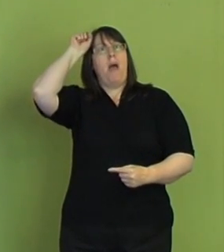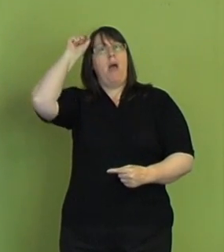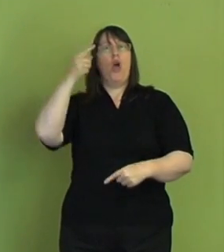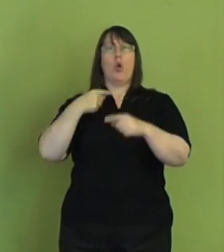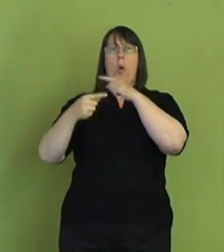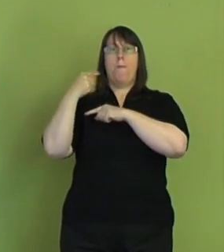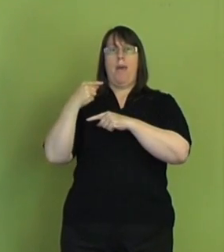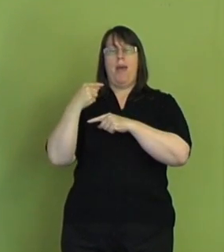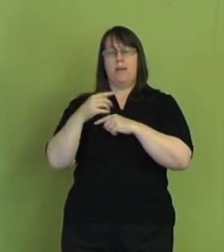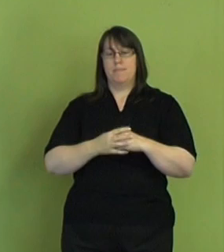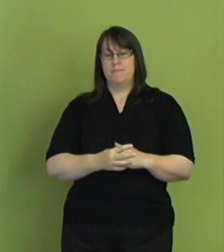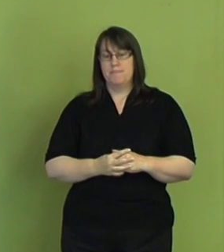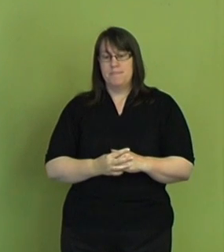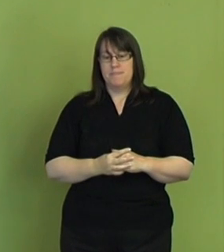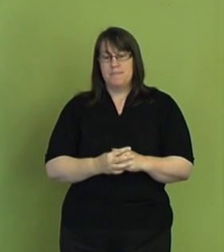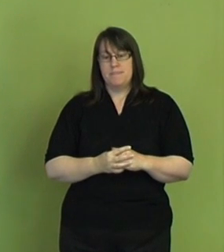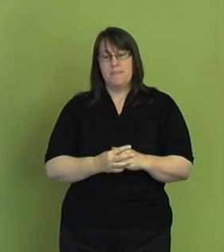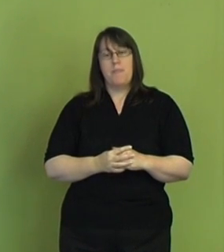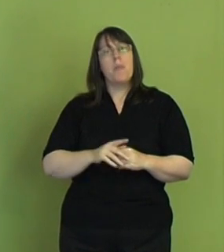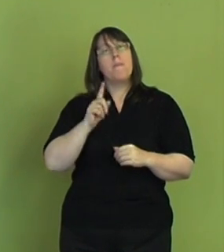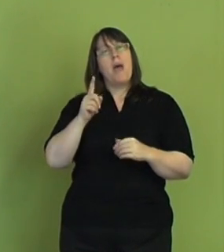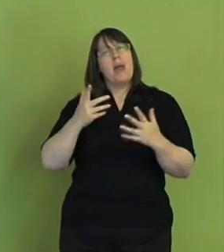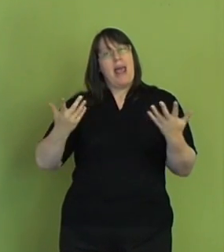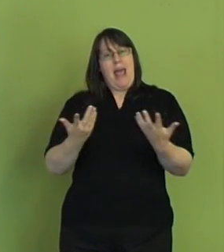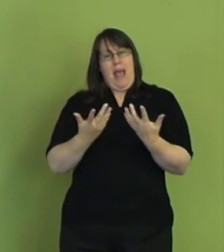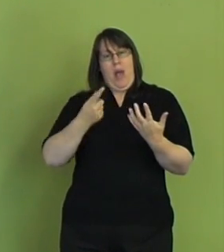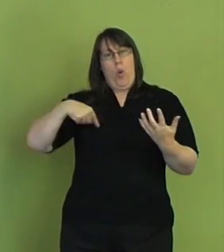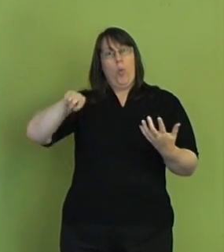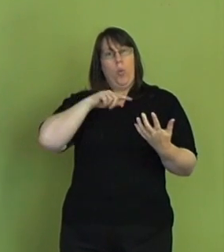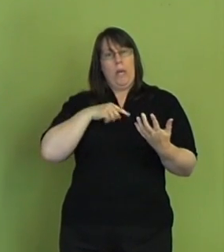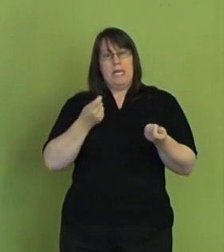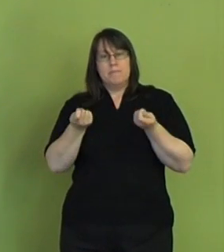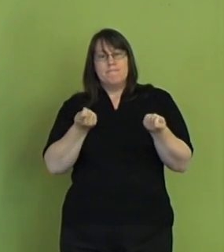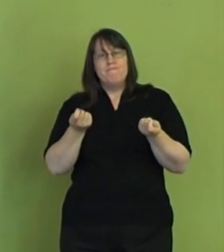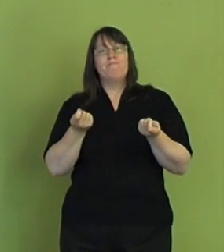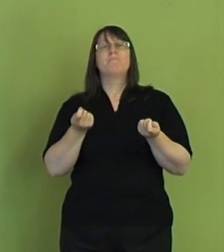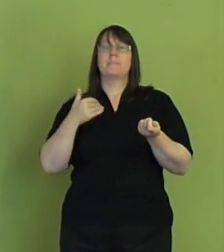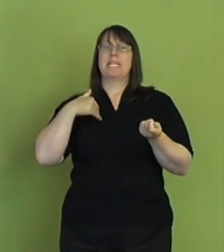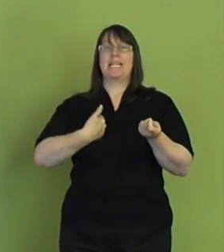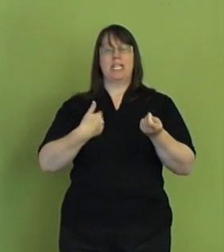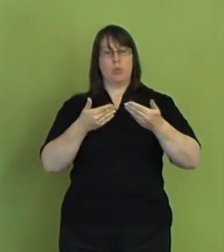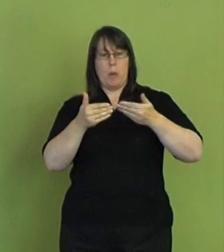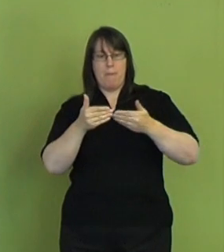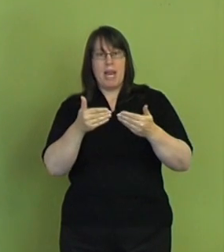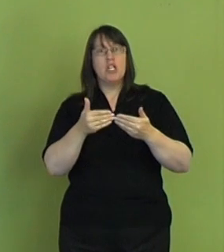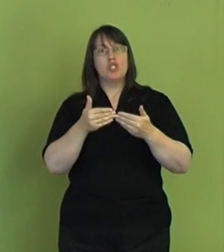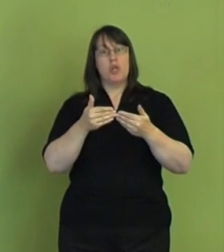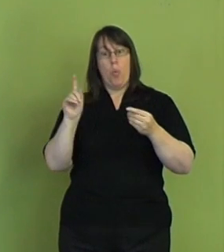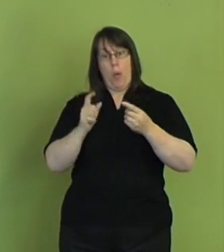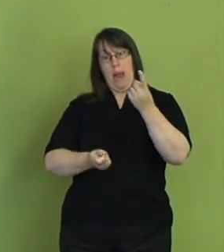But I guess the way we can think about this is that it's a way we can best learn to manage the loss that we've experienced